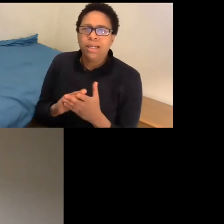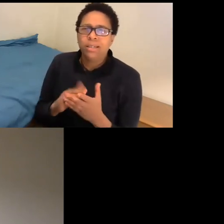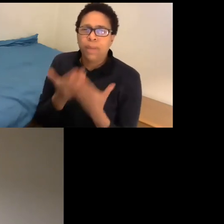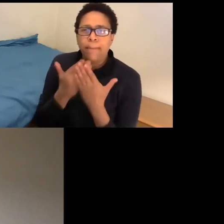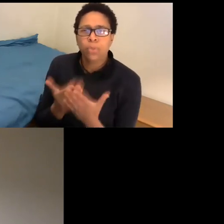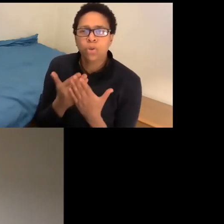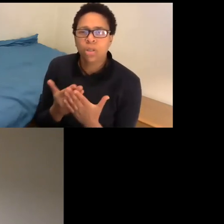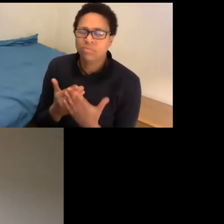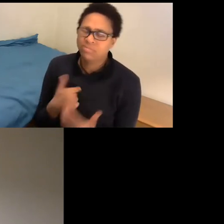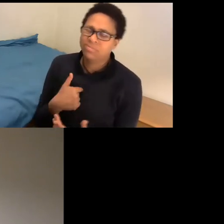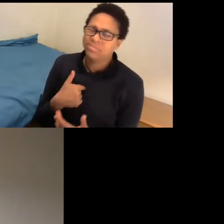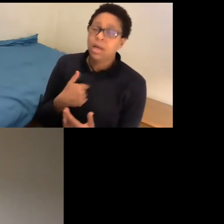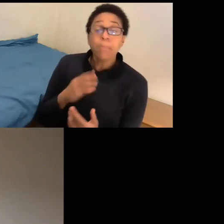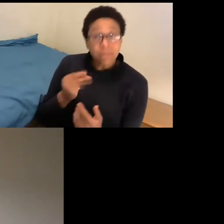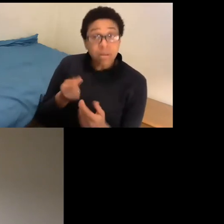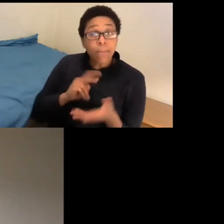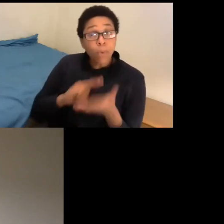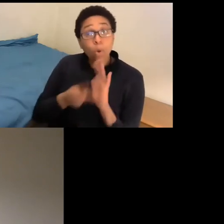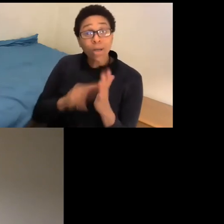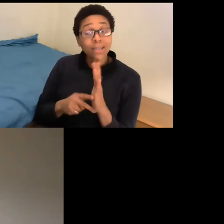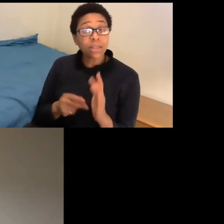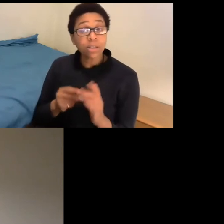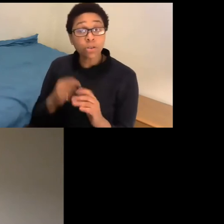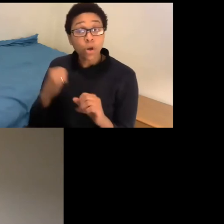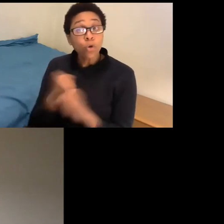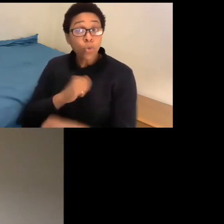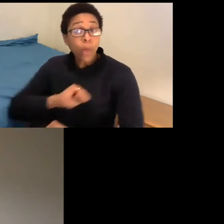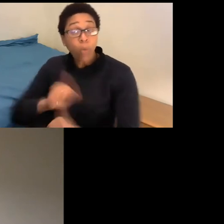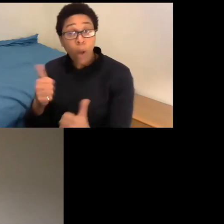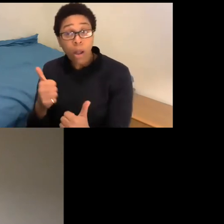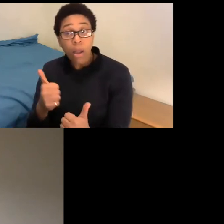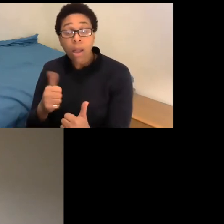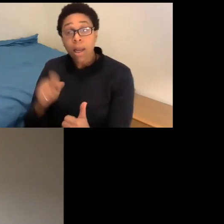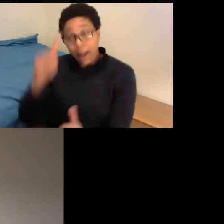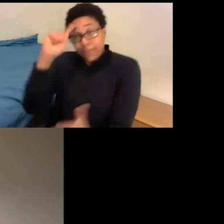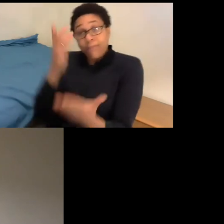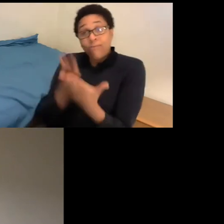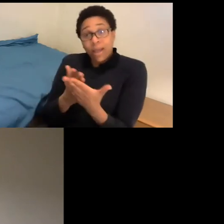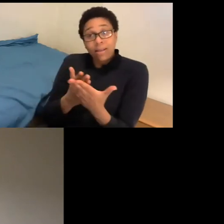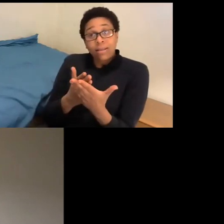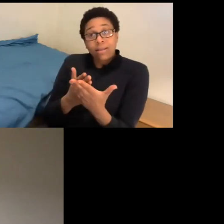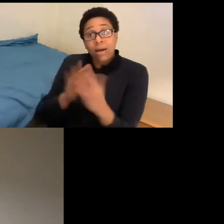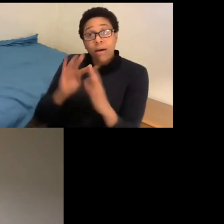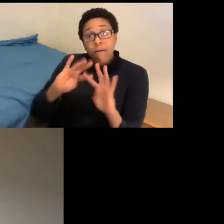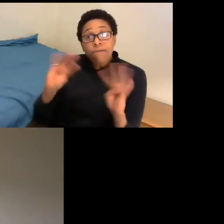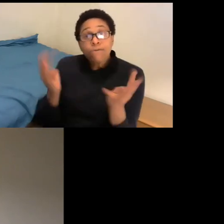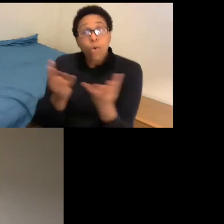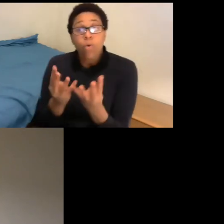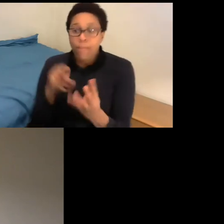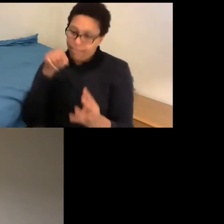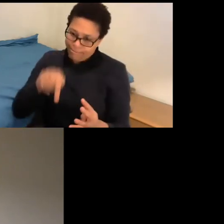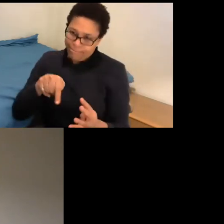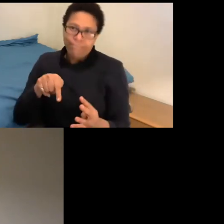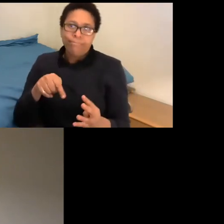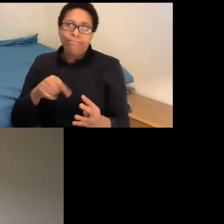Forum, when they organize the LGBTQ and faith events, I think that's when I really feel like we are all heard, and they also